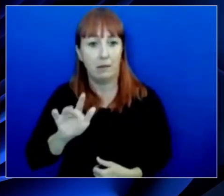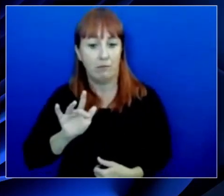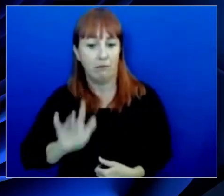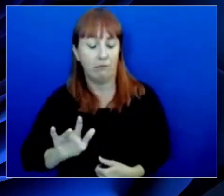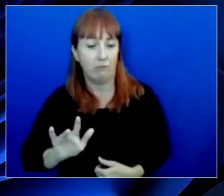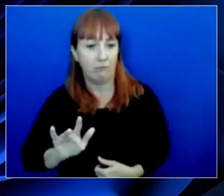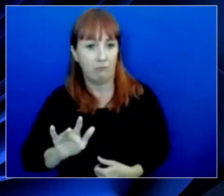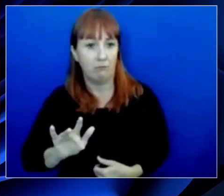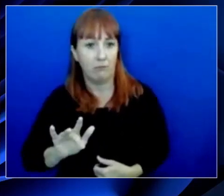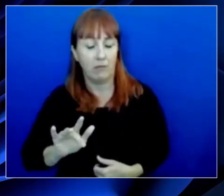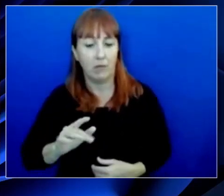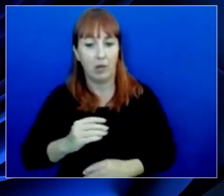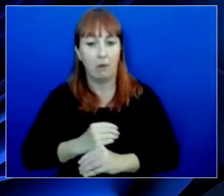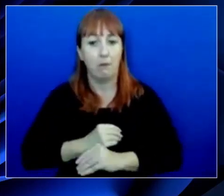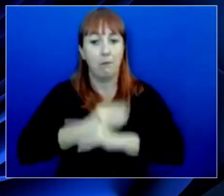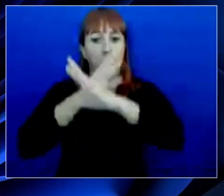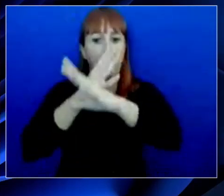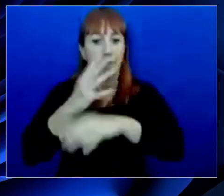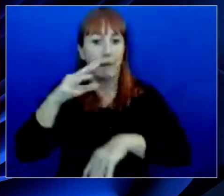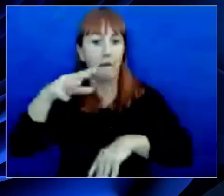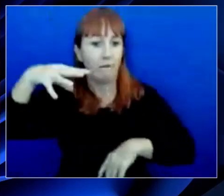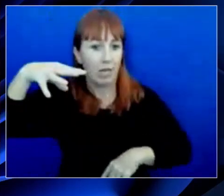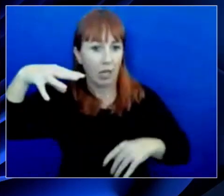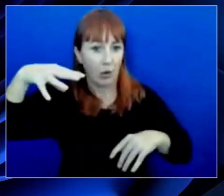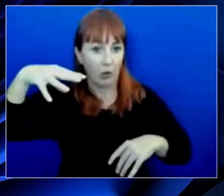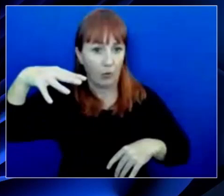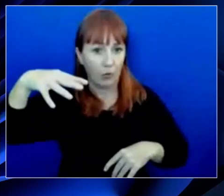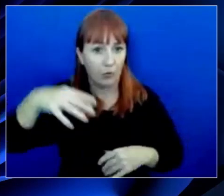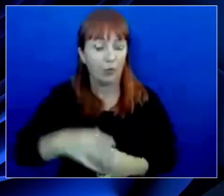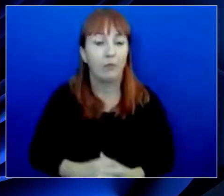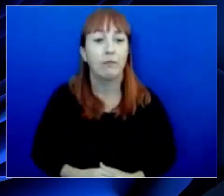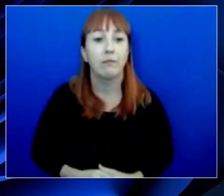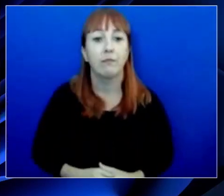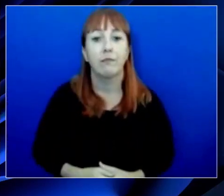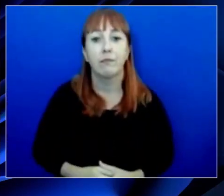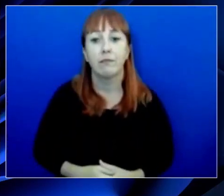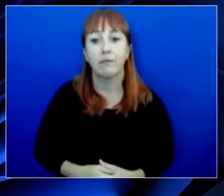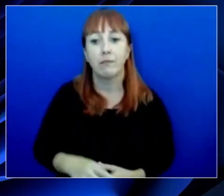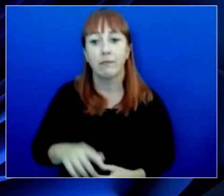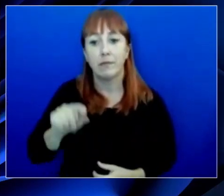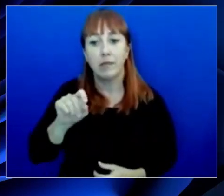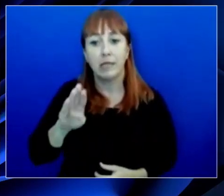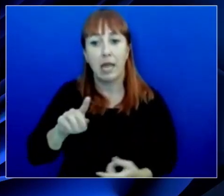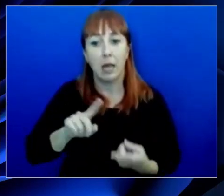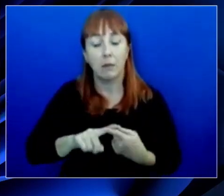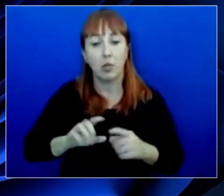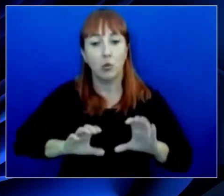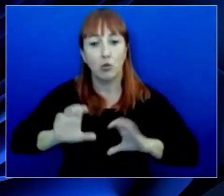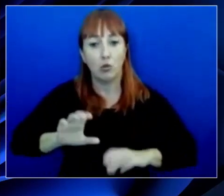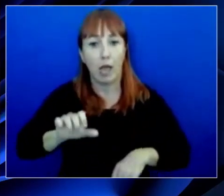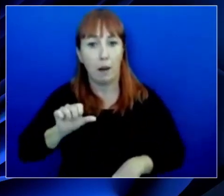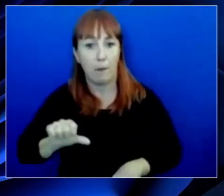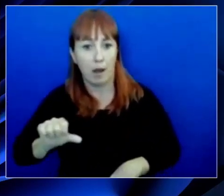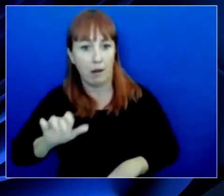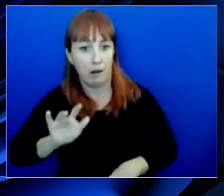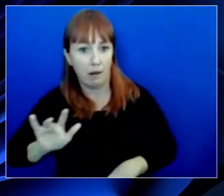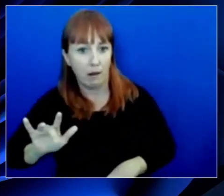allow you to start a video call right away. Going to tab with chat button, but as I keep tabbing through it we're